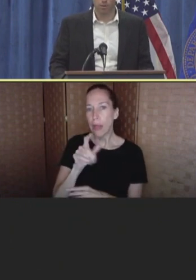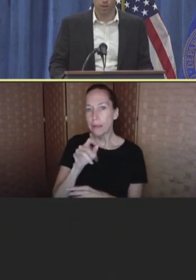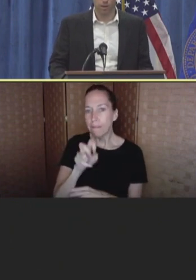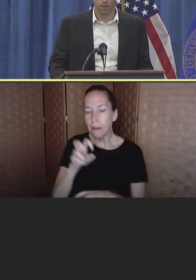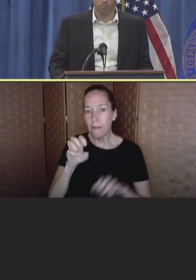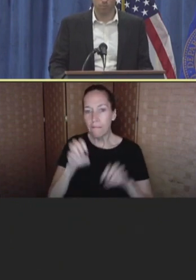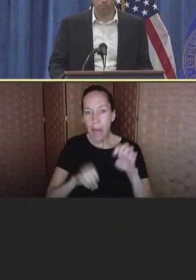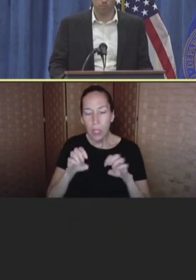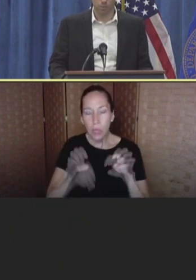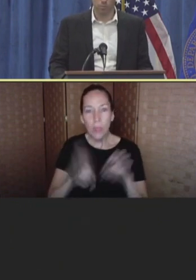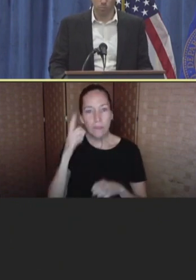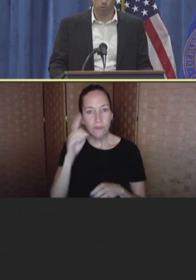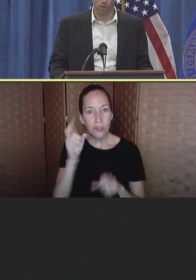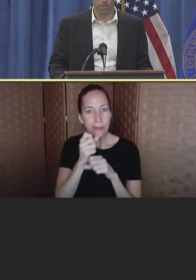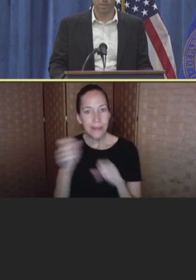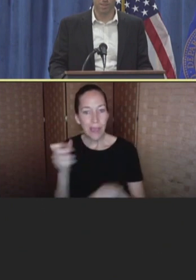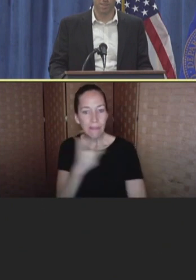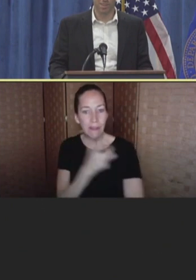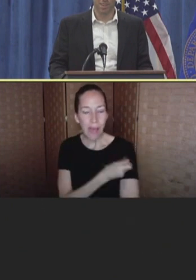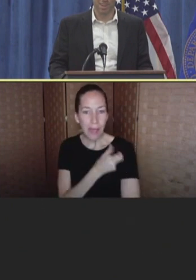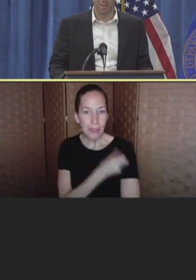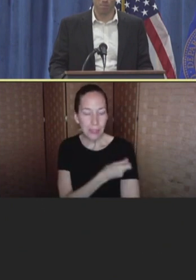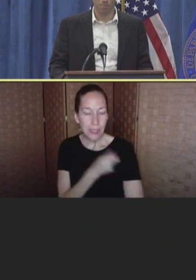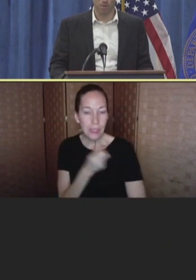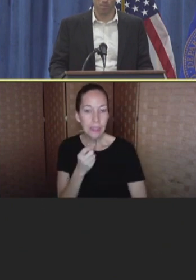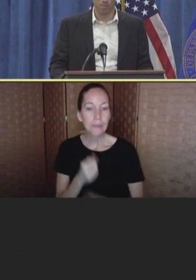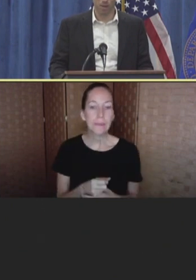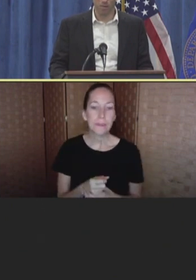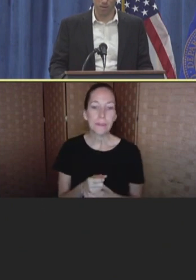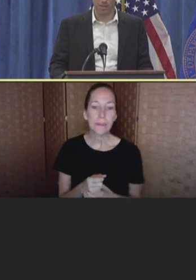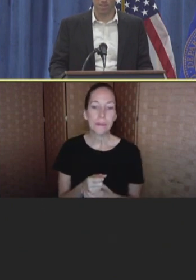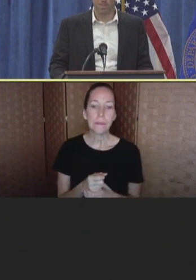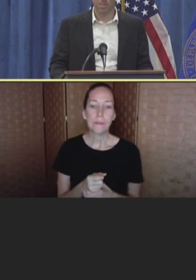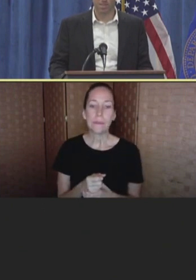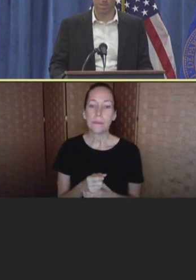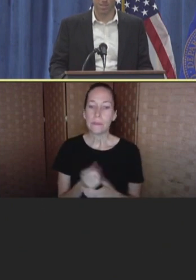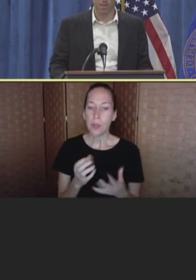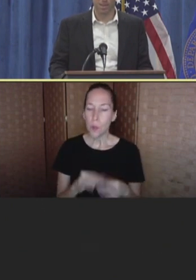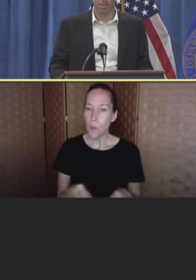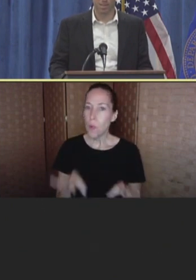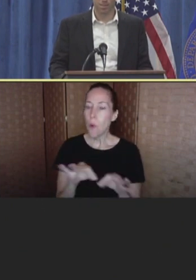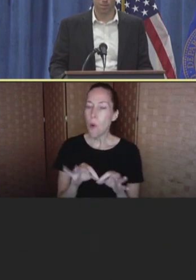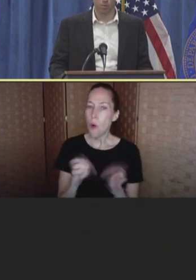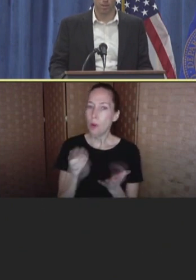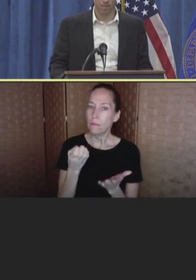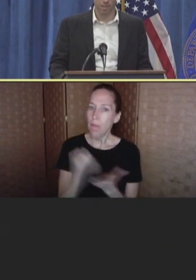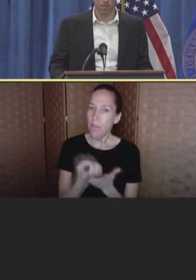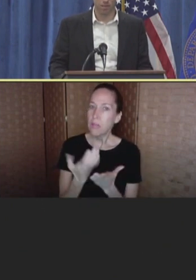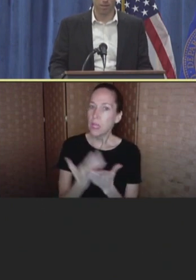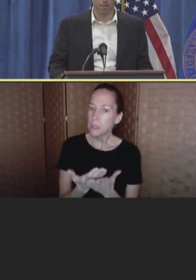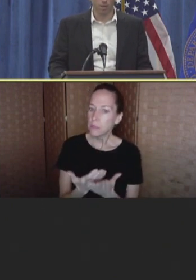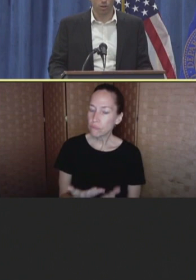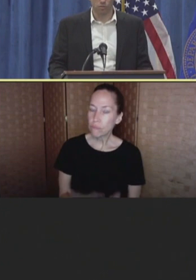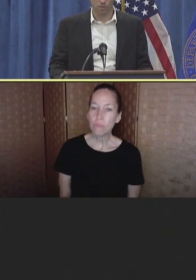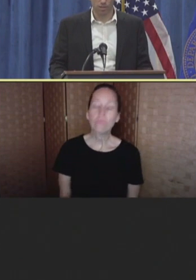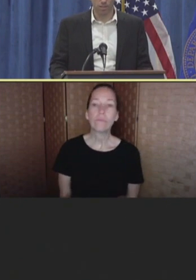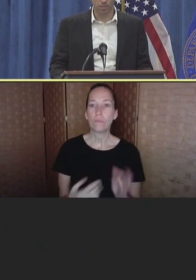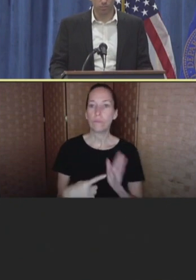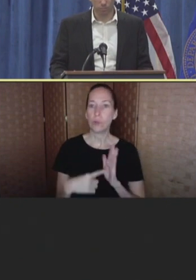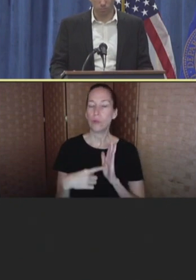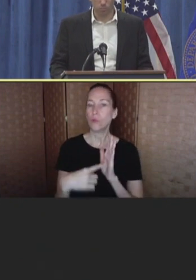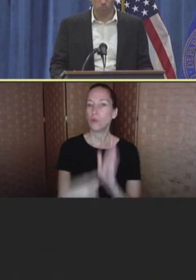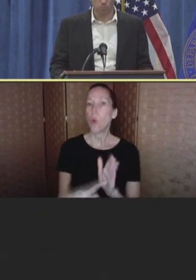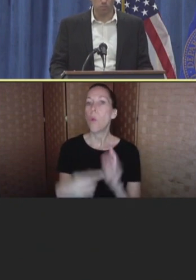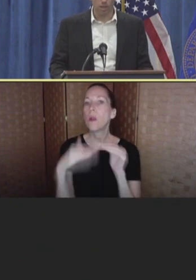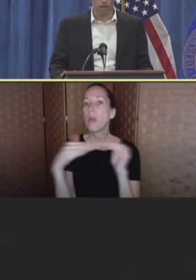Another important evidence and signs that showing the safety of the vaccine.